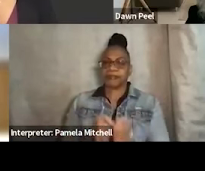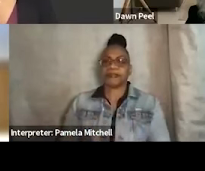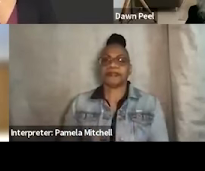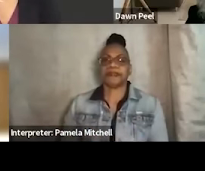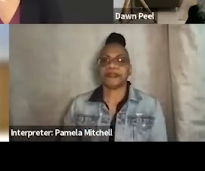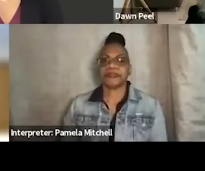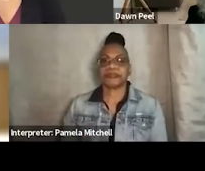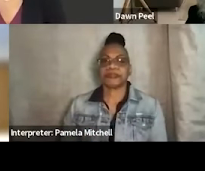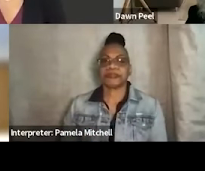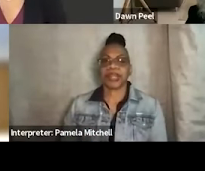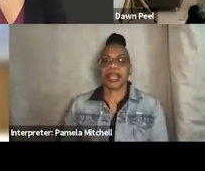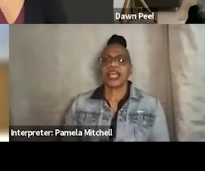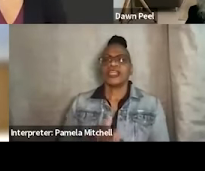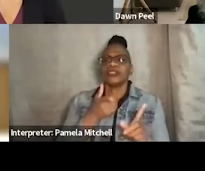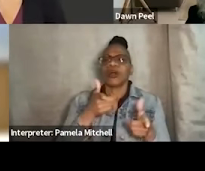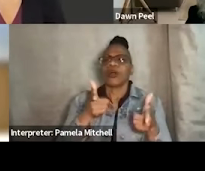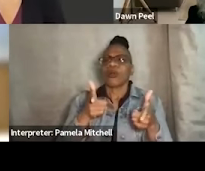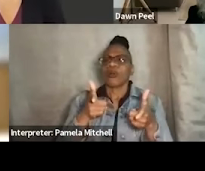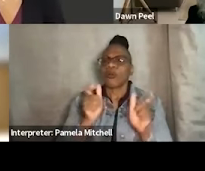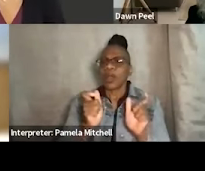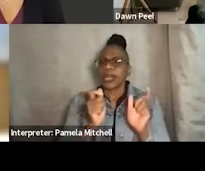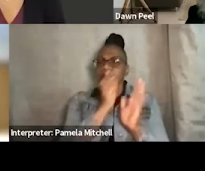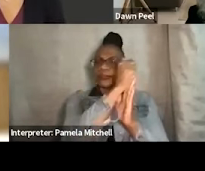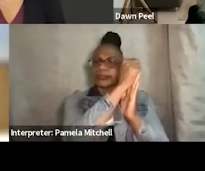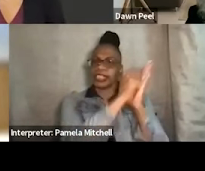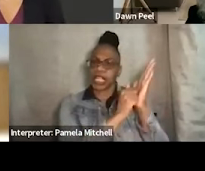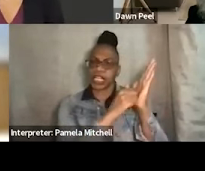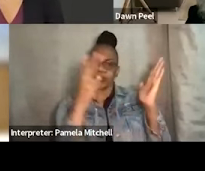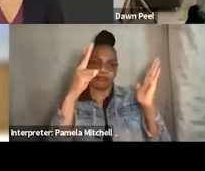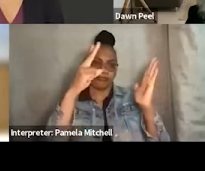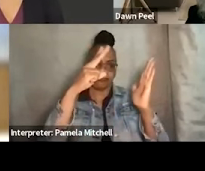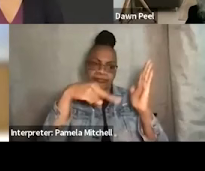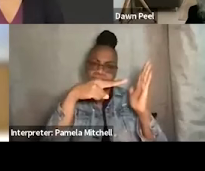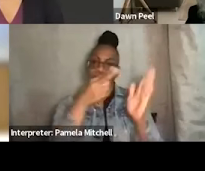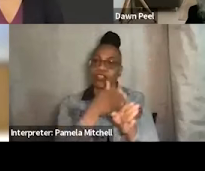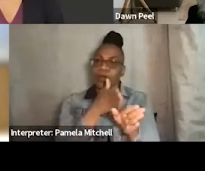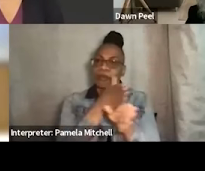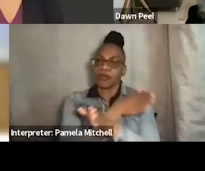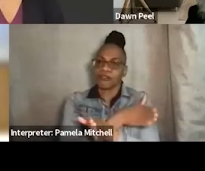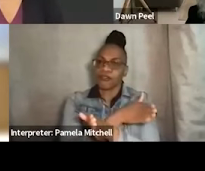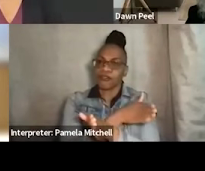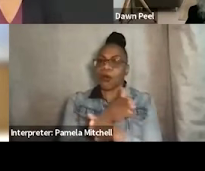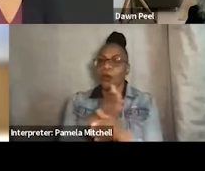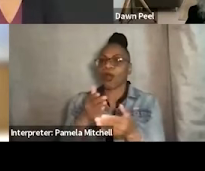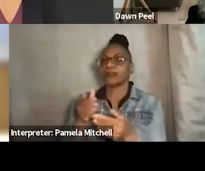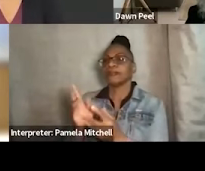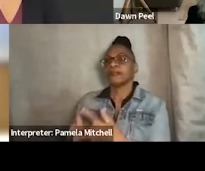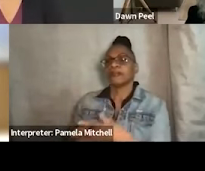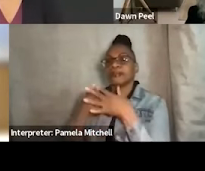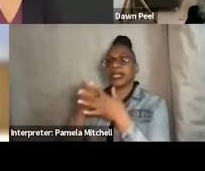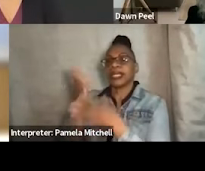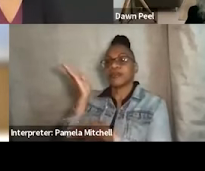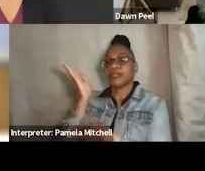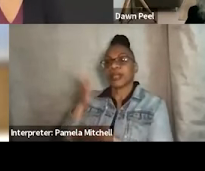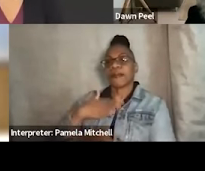And here's a quick look at today's agenda, and before we move into the presentations, it is my pleasure to introduce